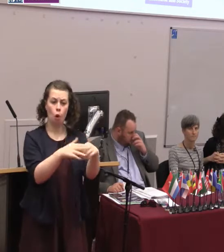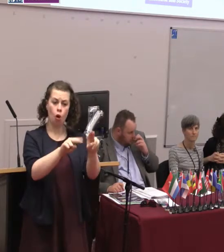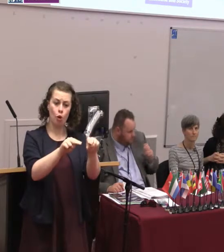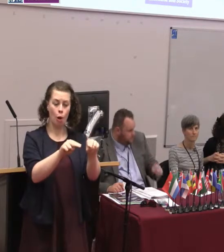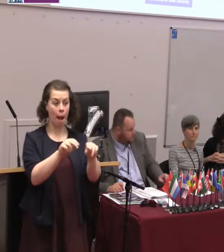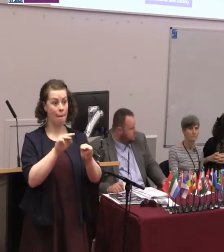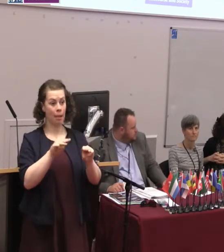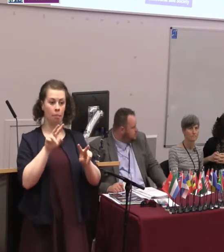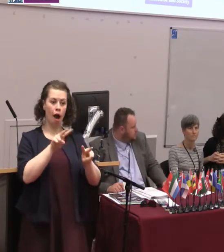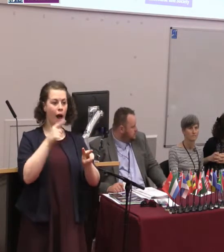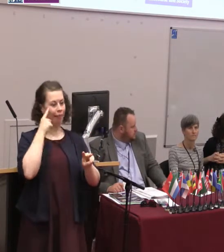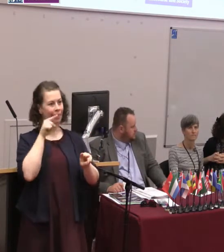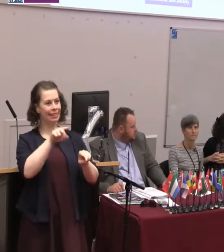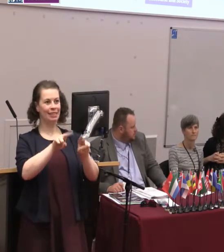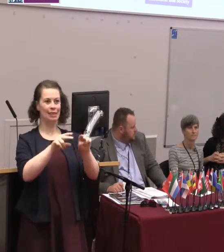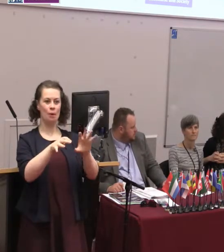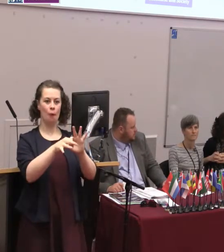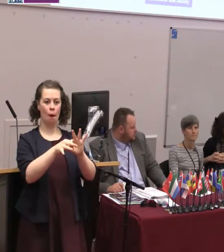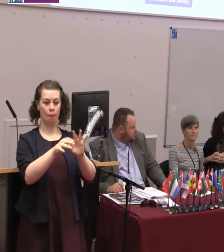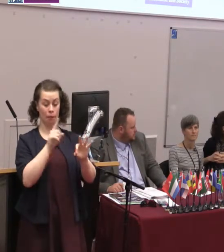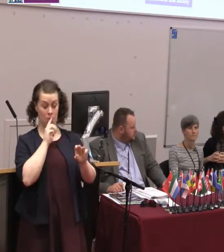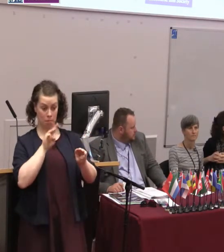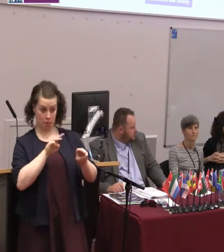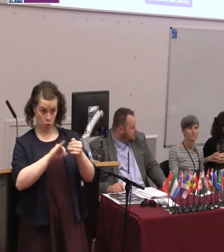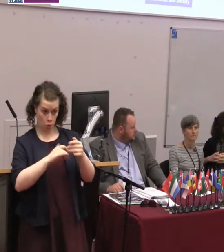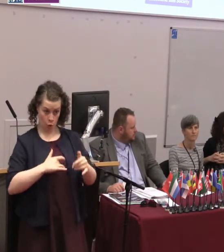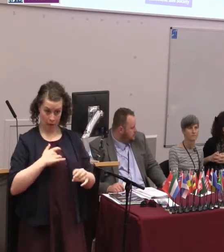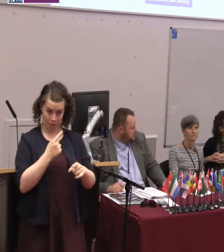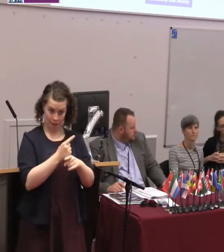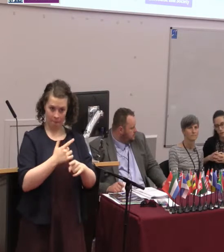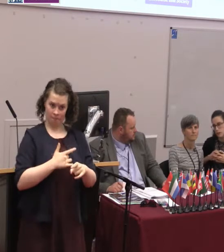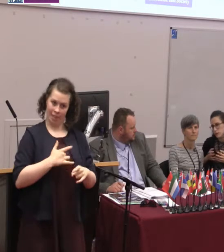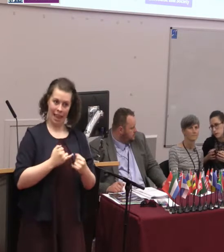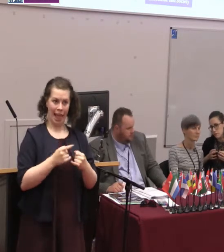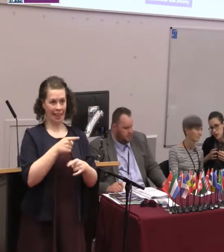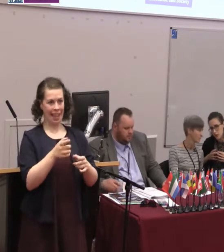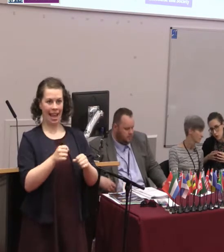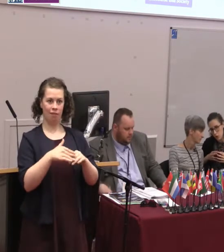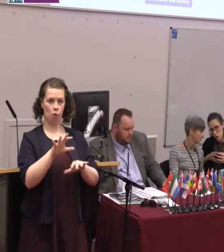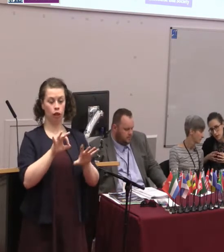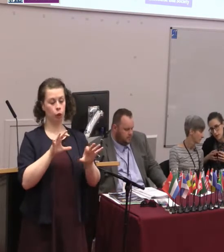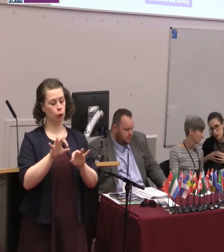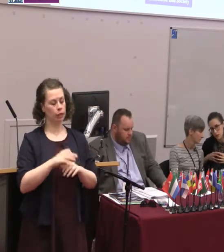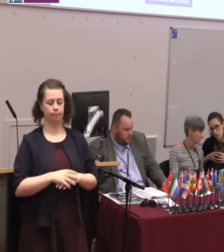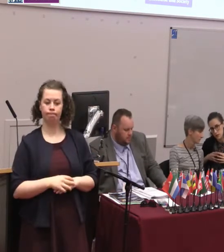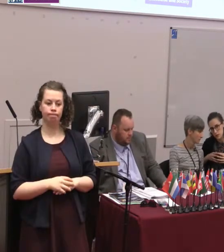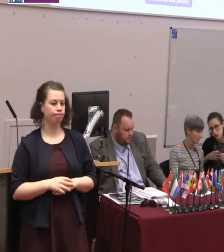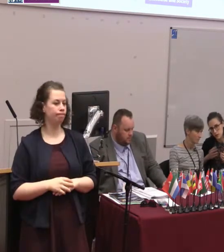but that does not mean that people inside them have more choice and control.